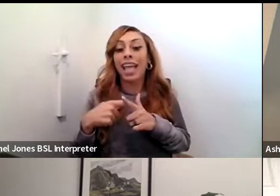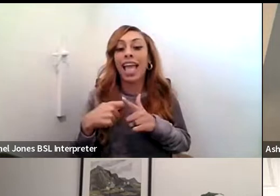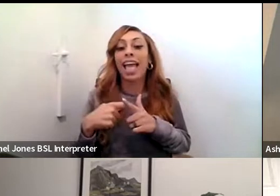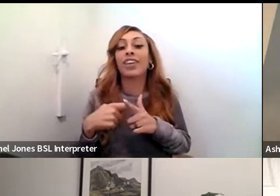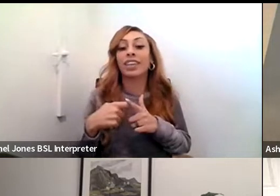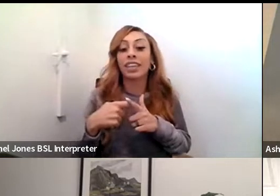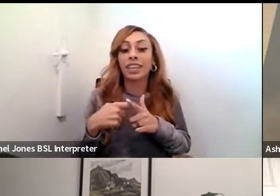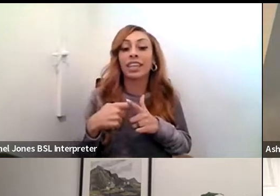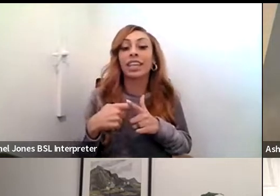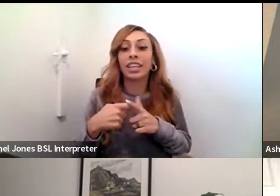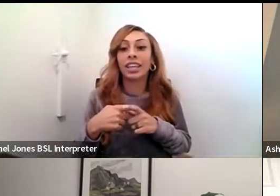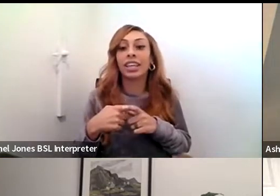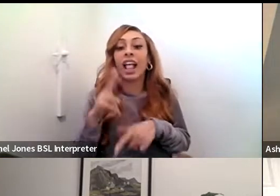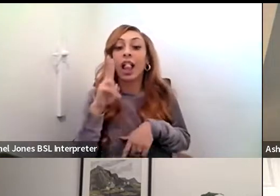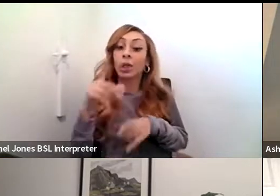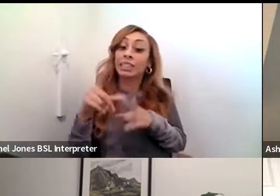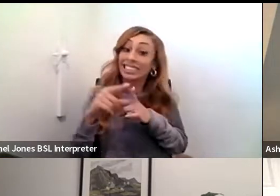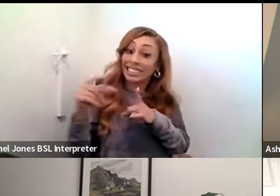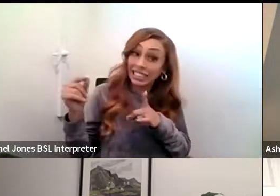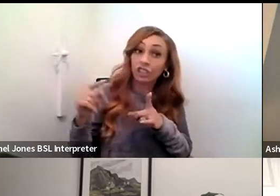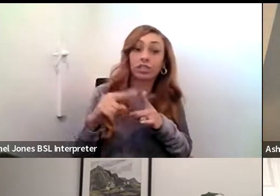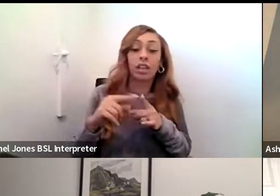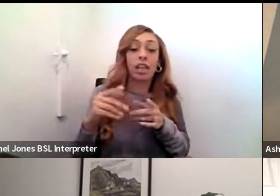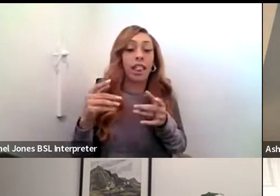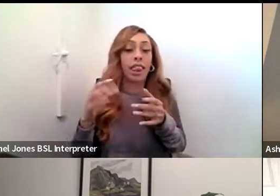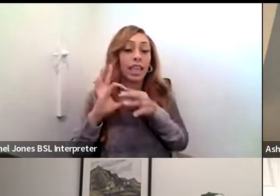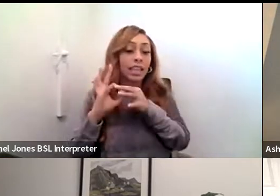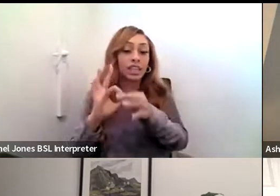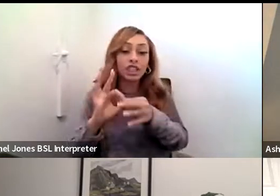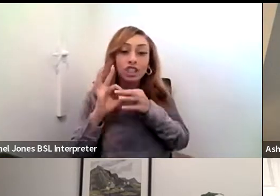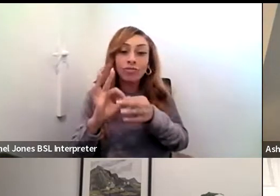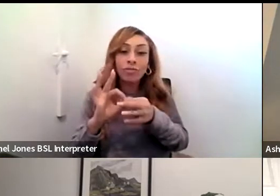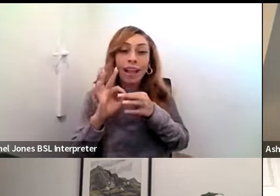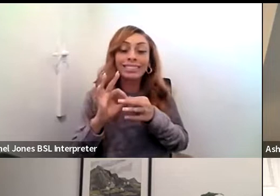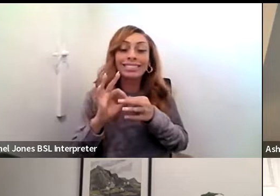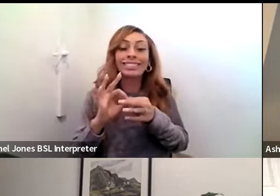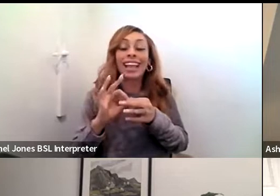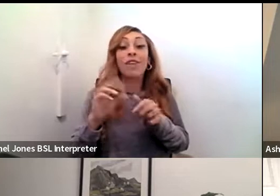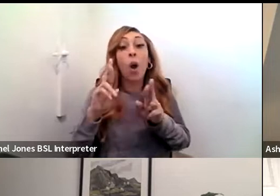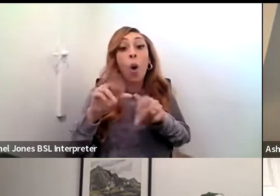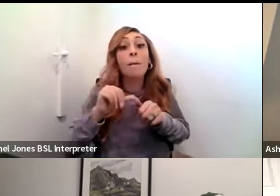I have looked at the digital and interactivity features, I am hoping that post COVID the lessons won't be lost